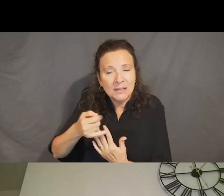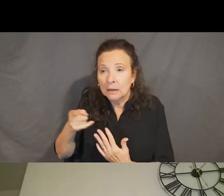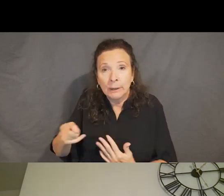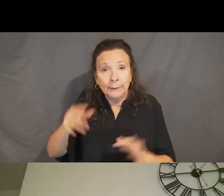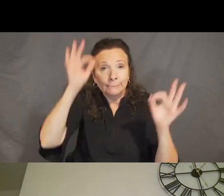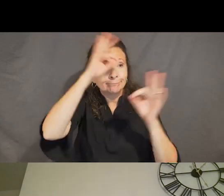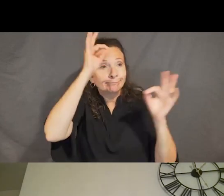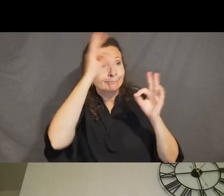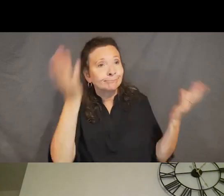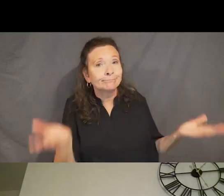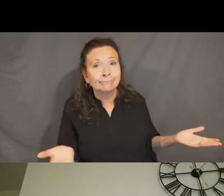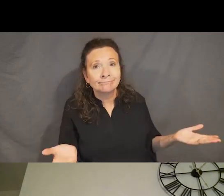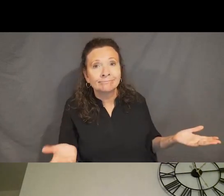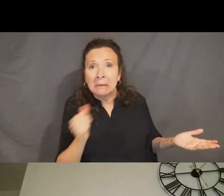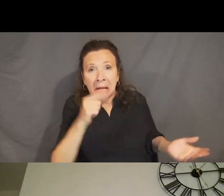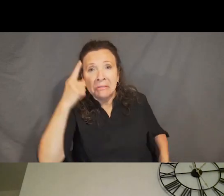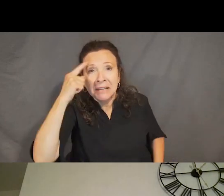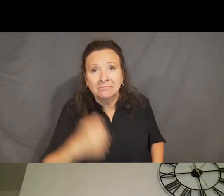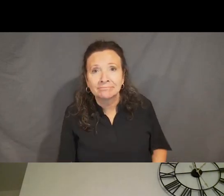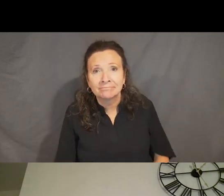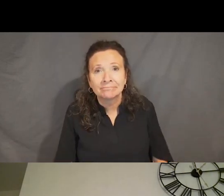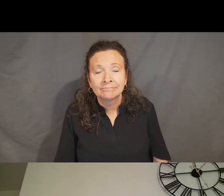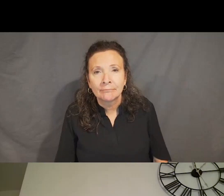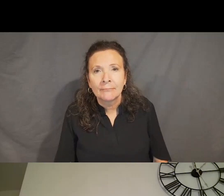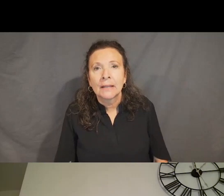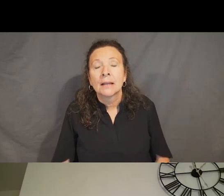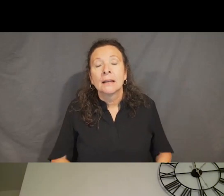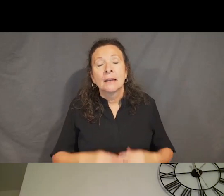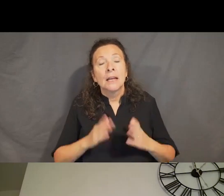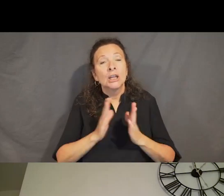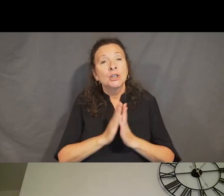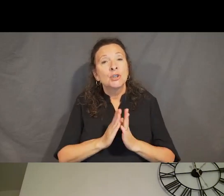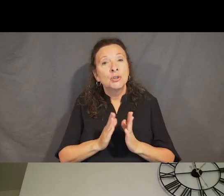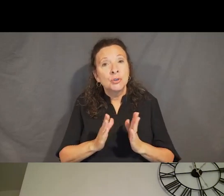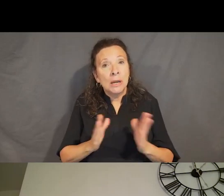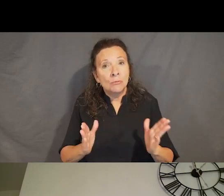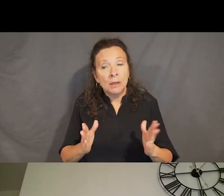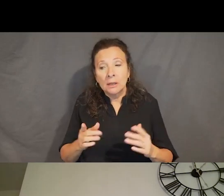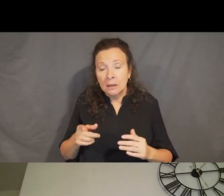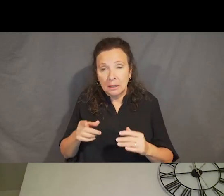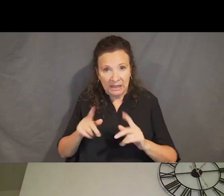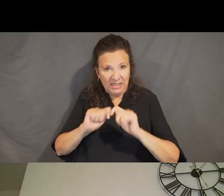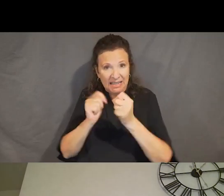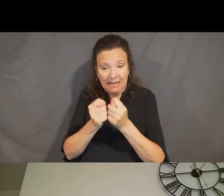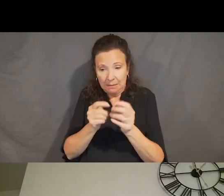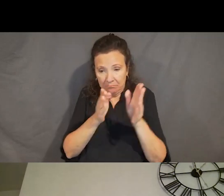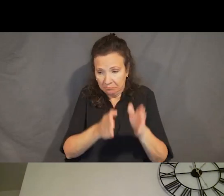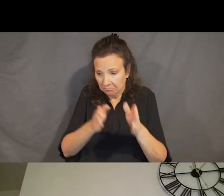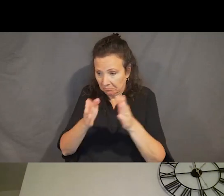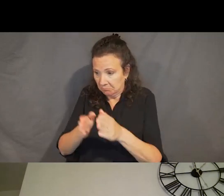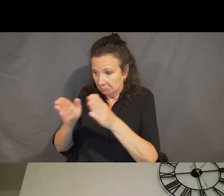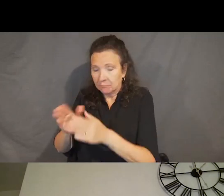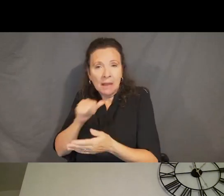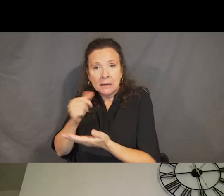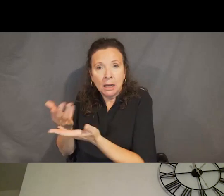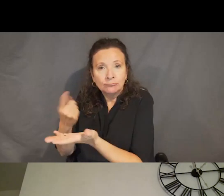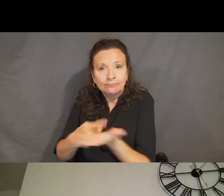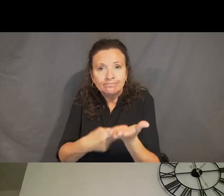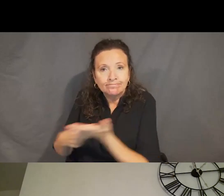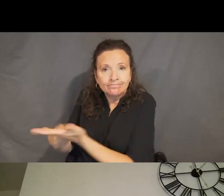They in general haven't even talked with other team members to see if what they want to achieve